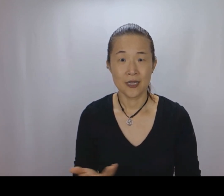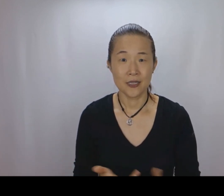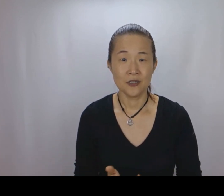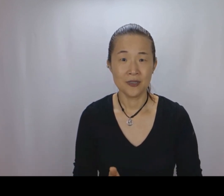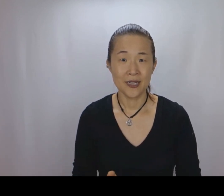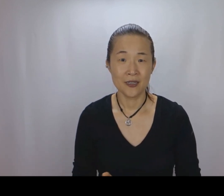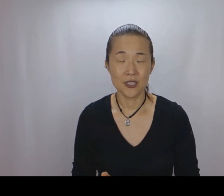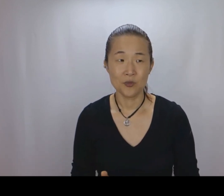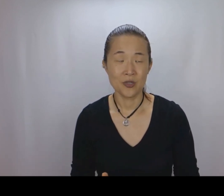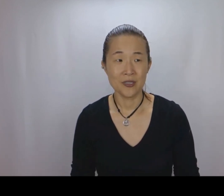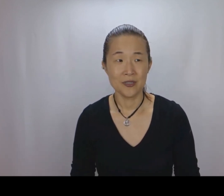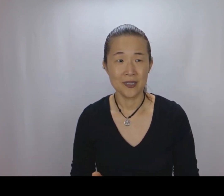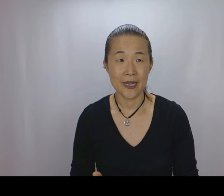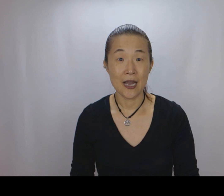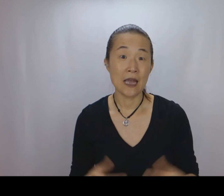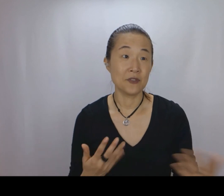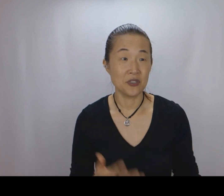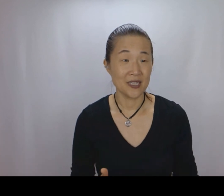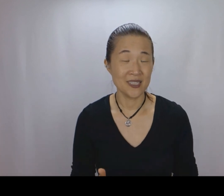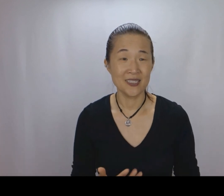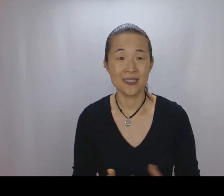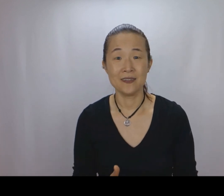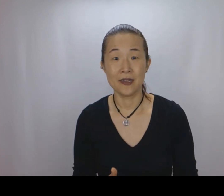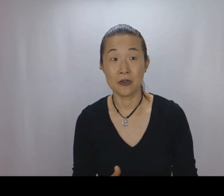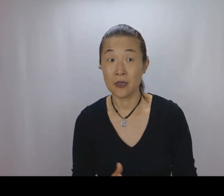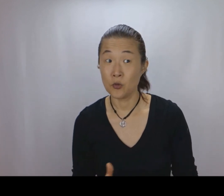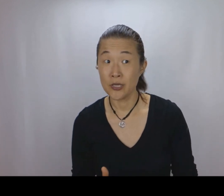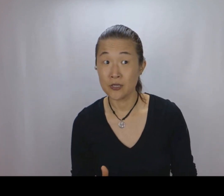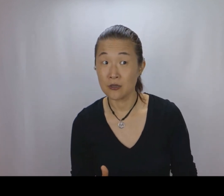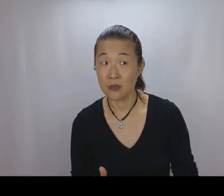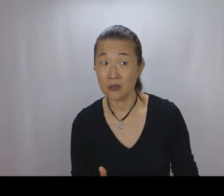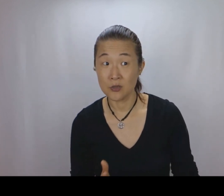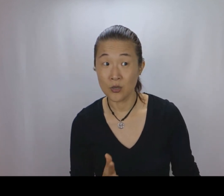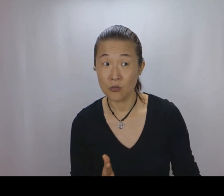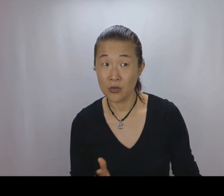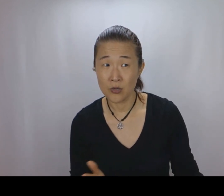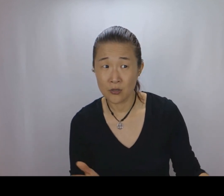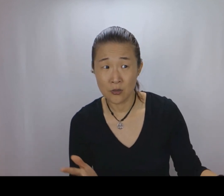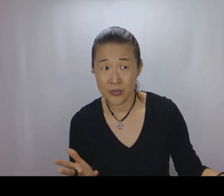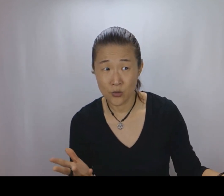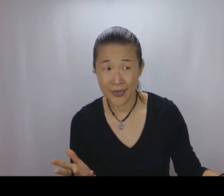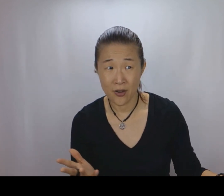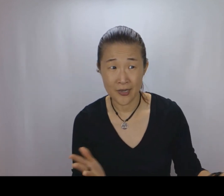like you do in English where you say, "I have two cousins," and you're like, "Are they boys or girls one boy one girl what's going on?"